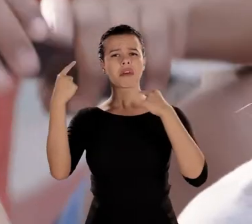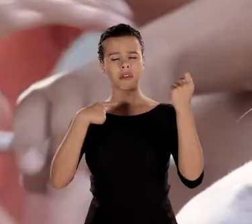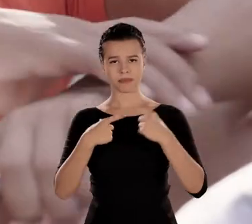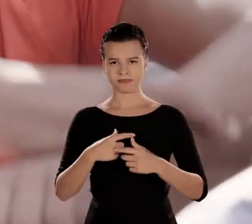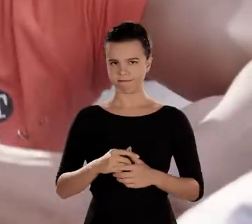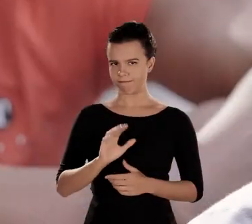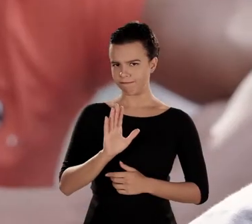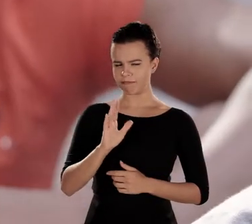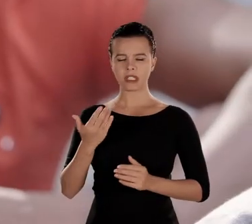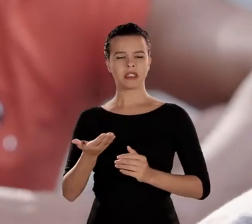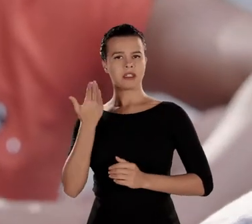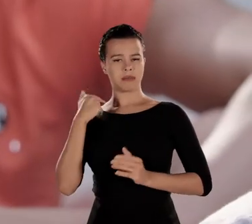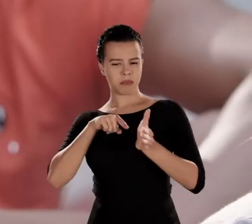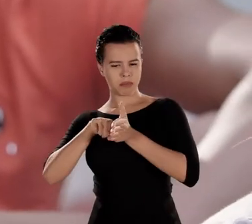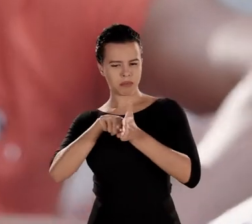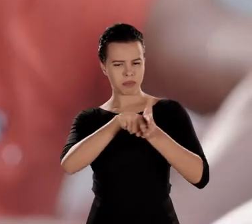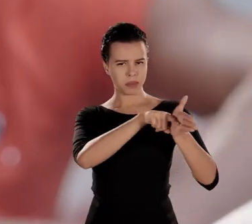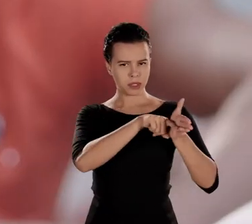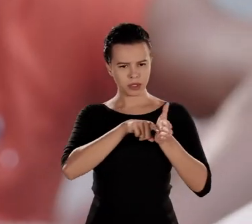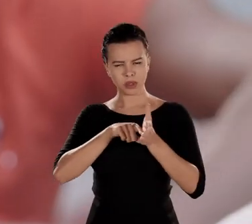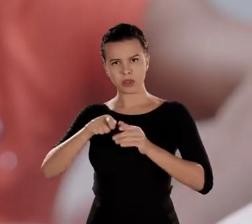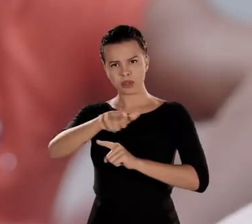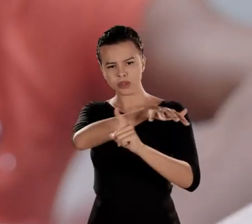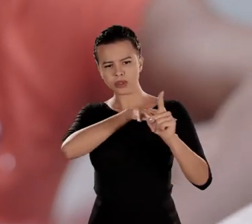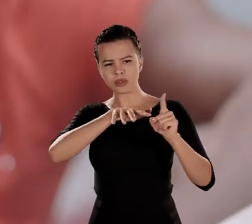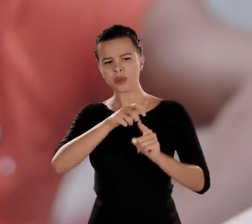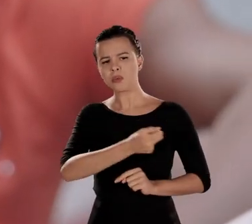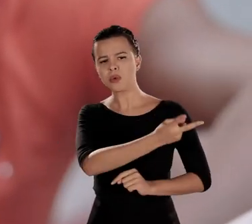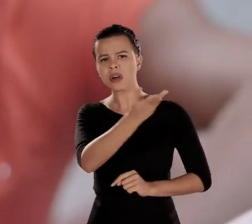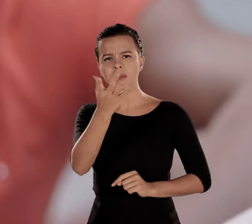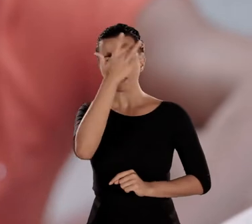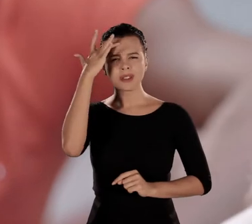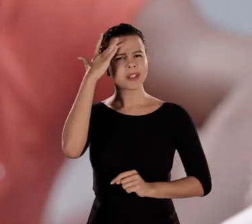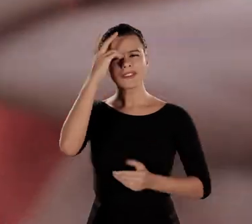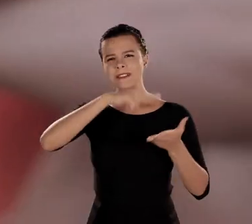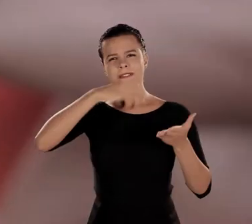First, we ran a poll in the community to find out how many people couldn't read.